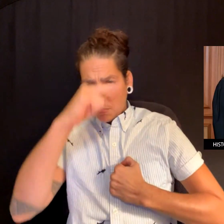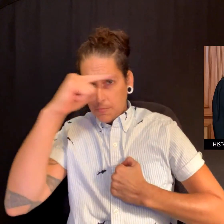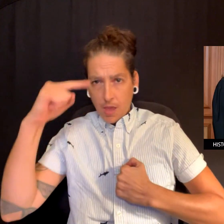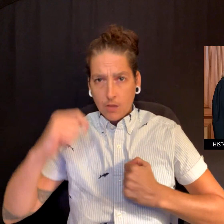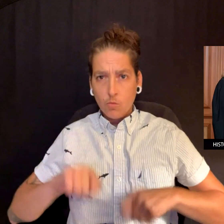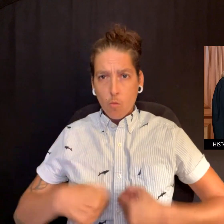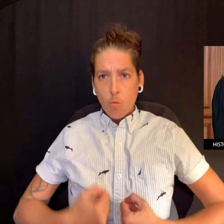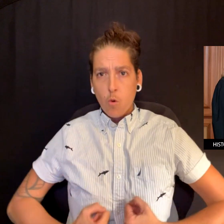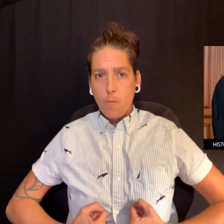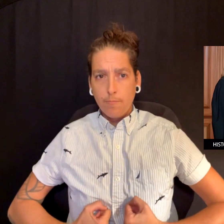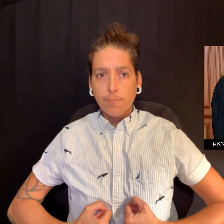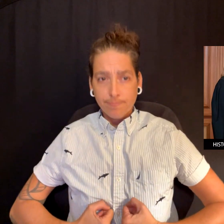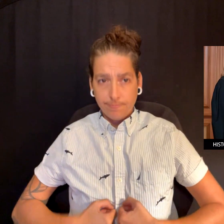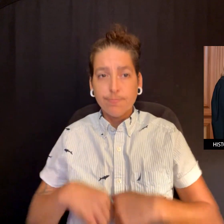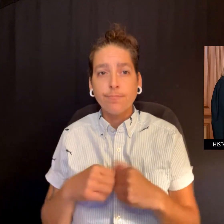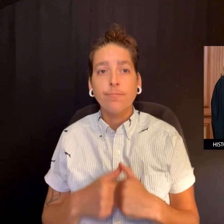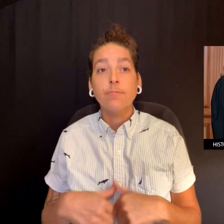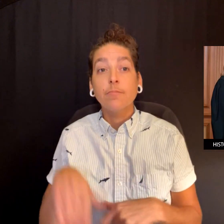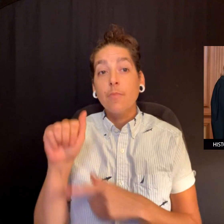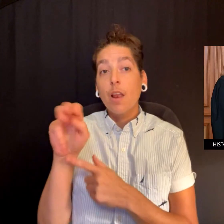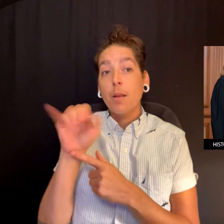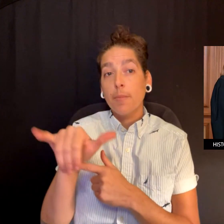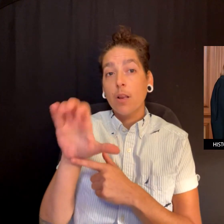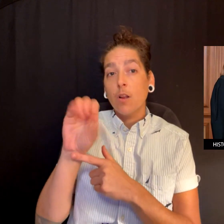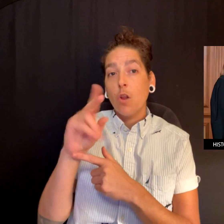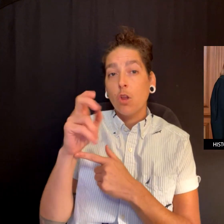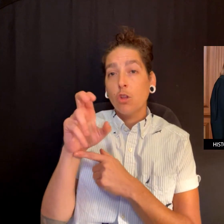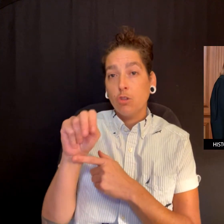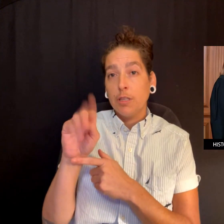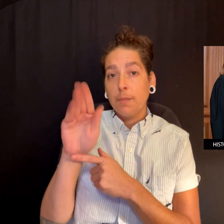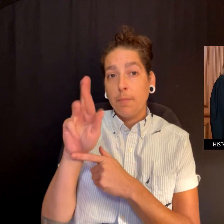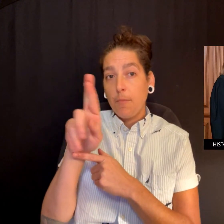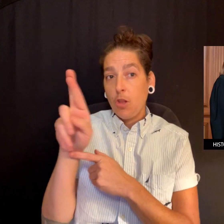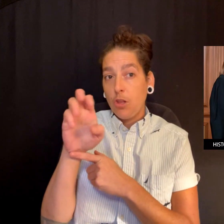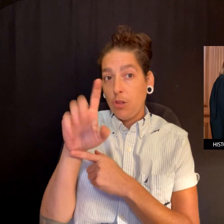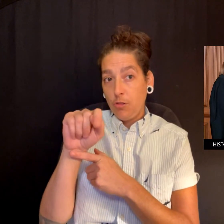In the picture are four female Supreme Court judges all wearing black robes.